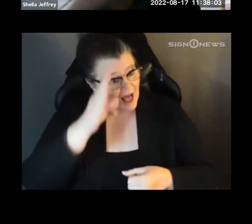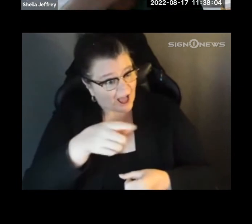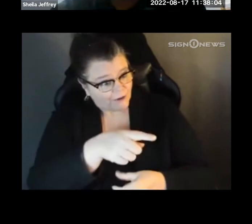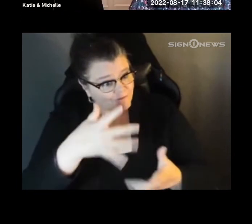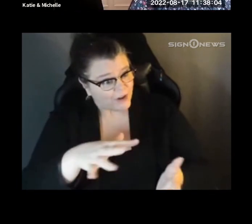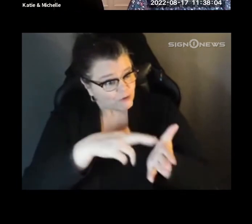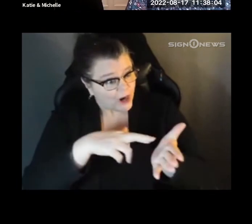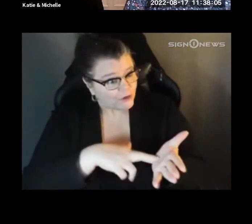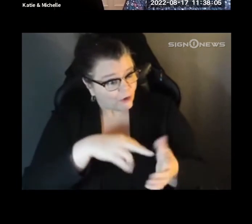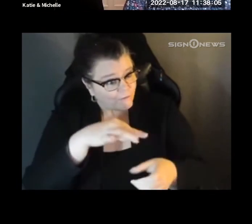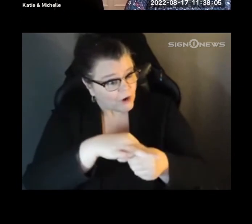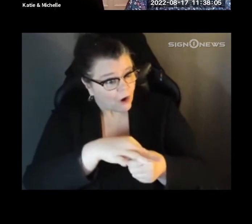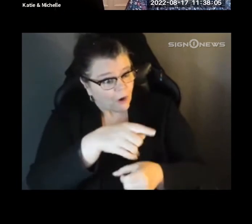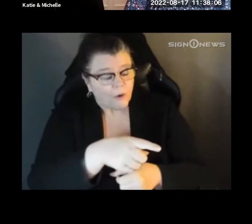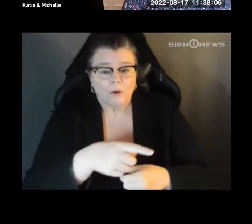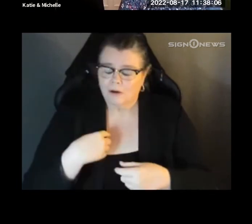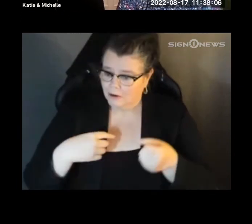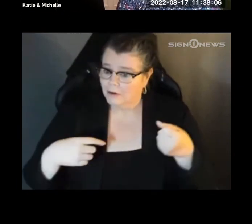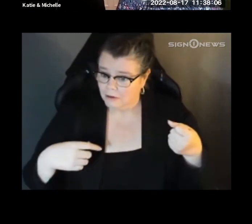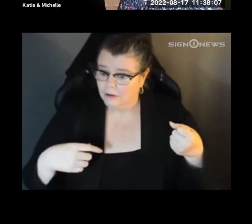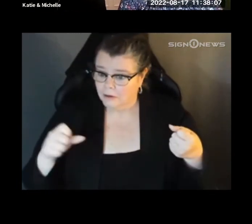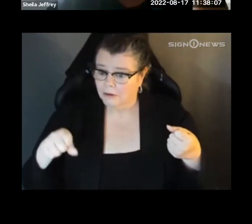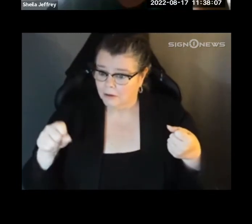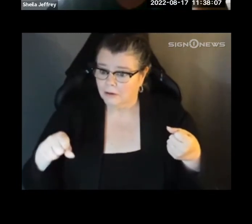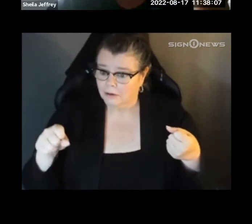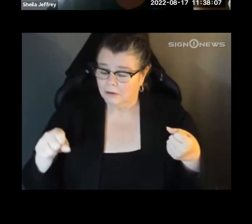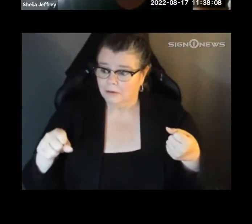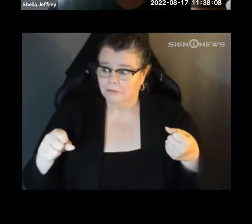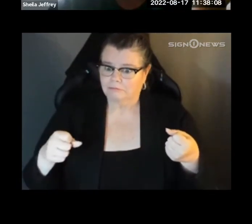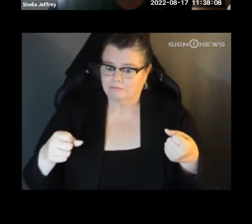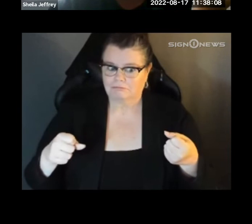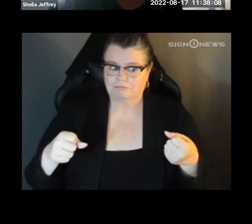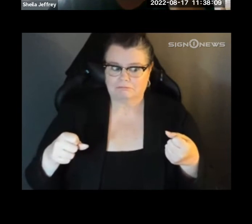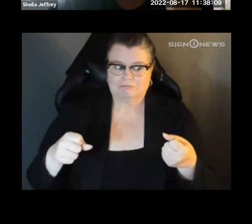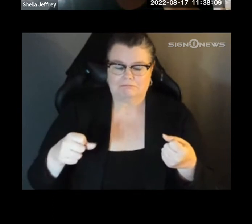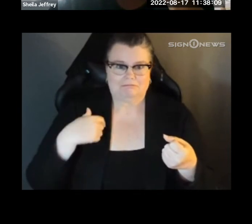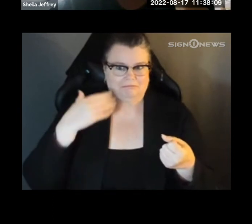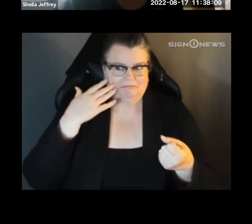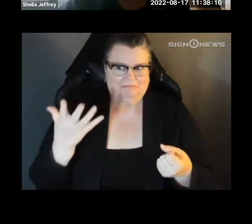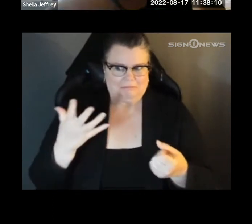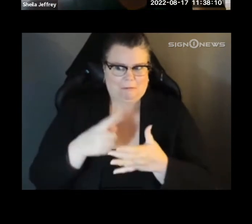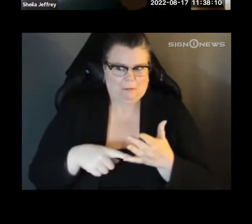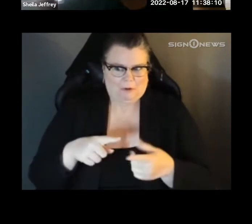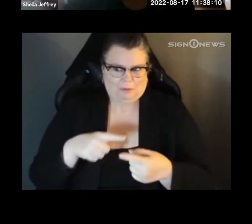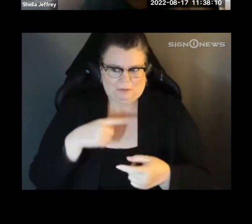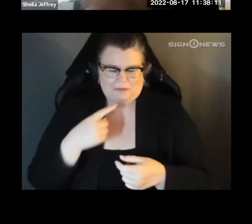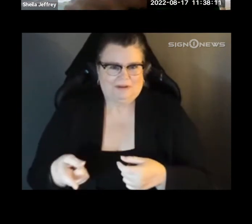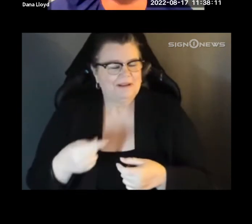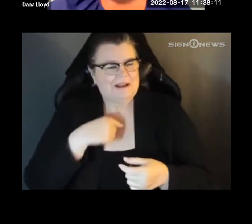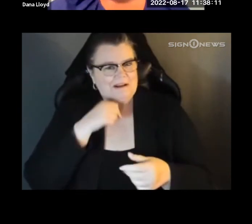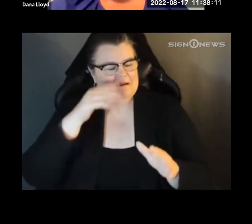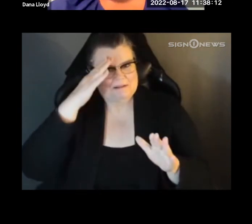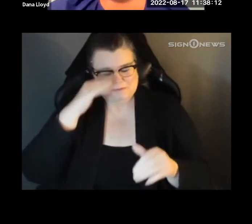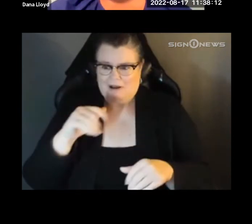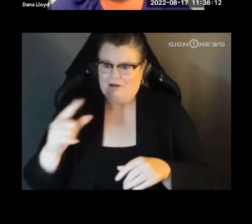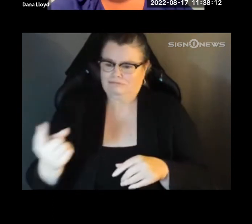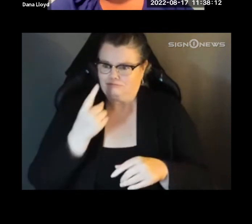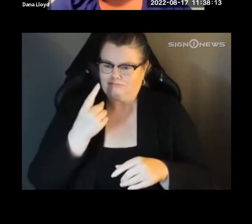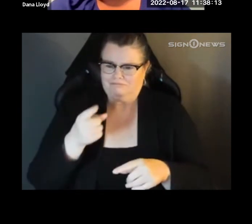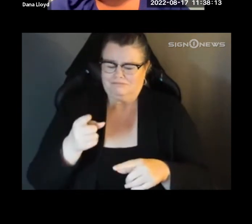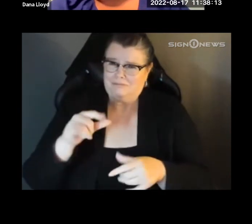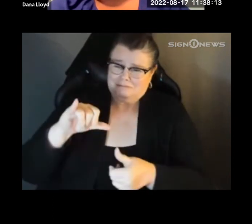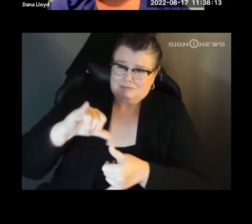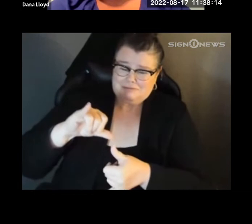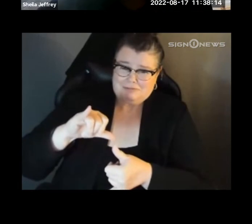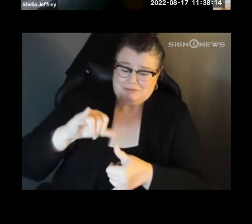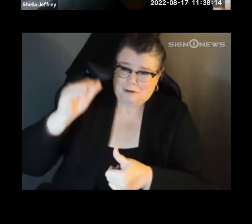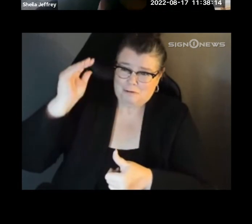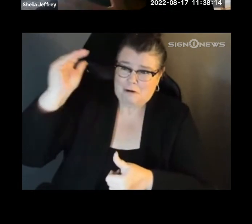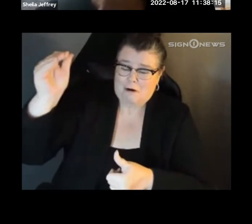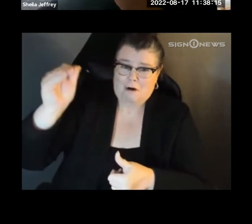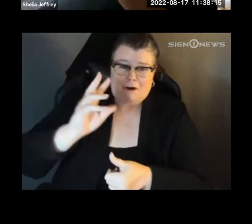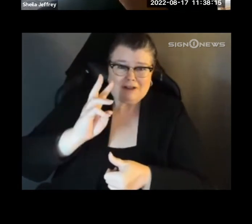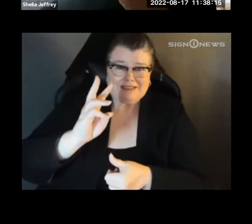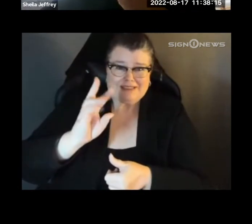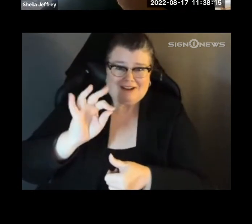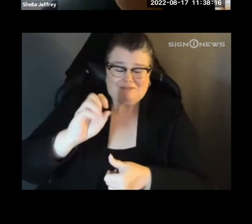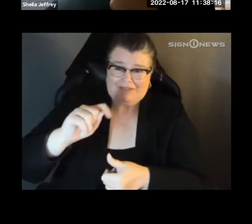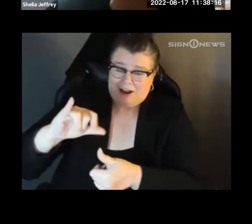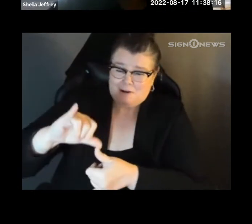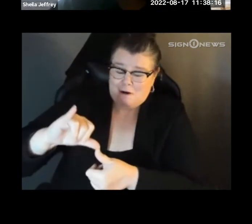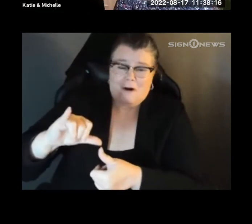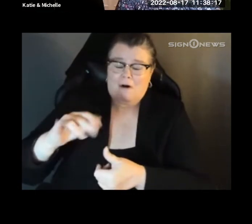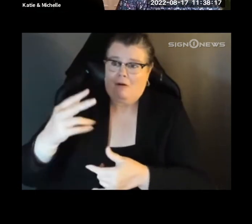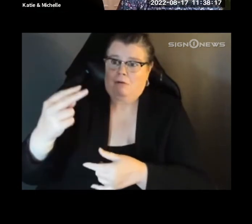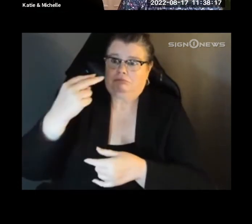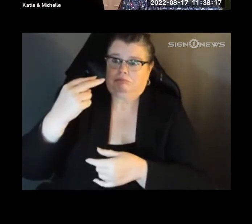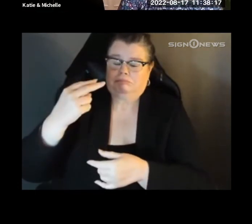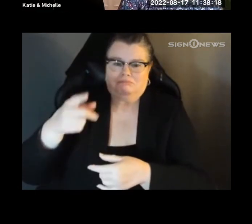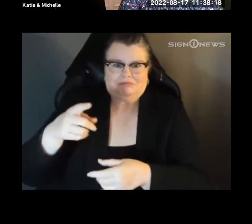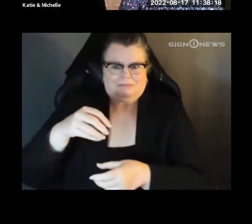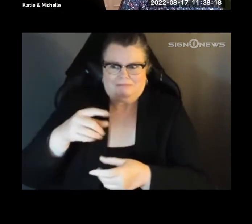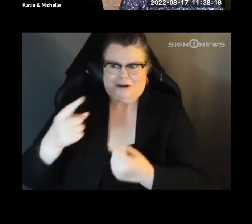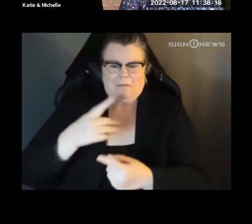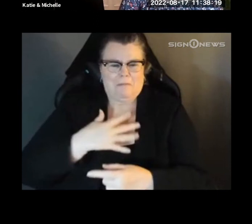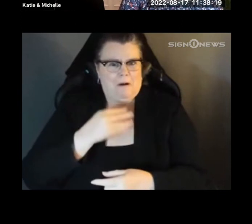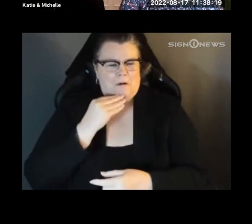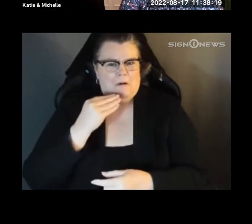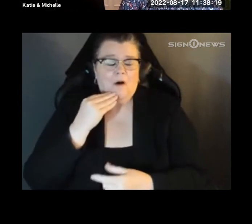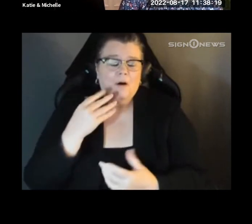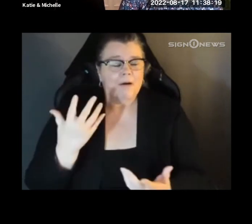like that yeah yeah that can be a surprise but there are lots of volunteers who are